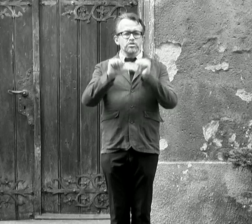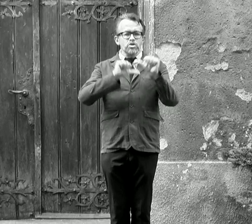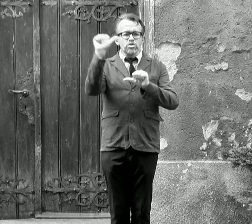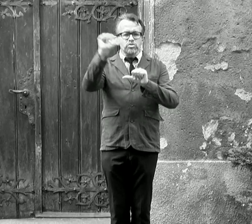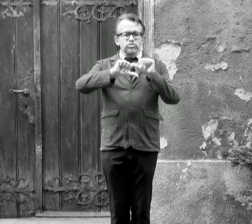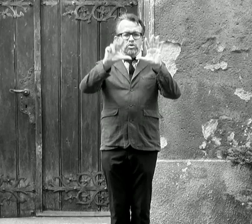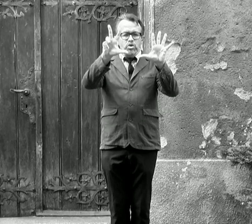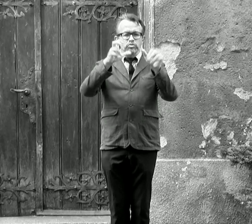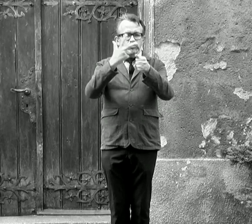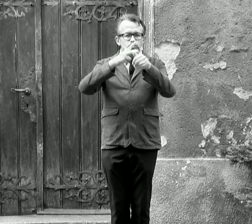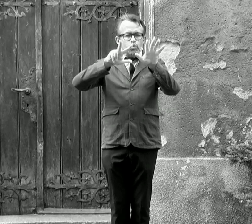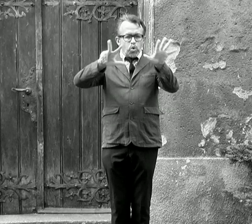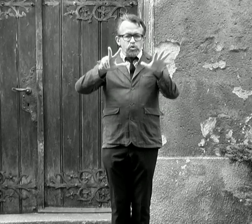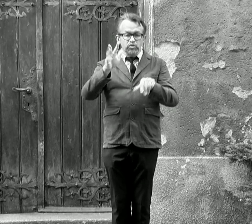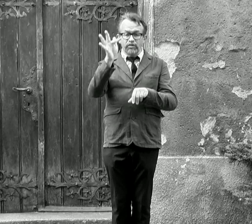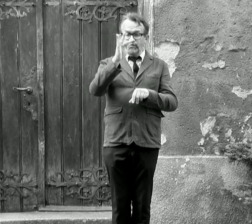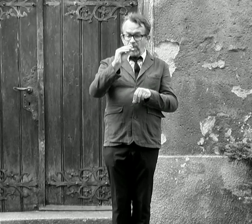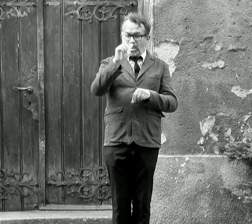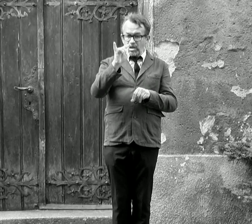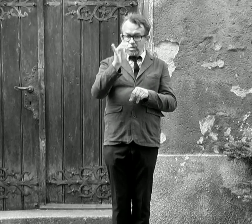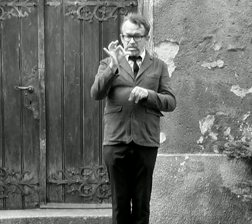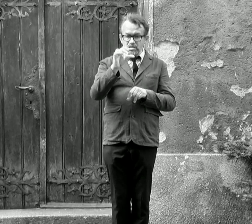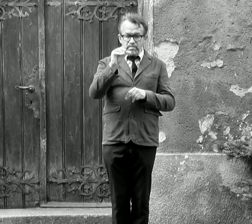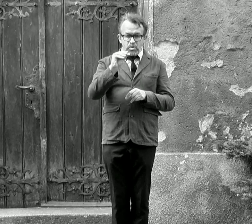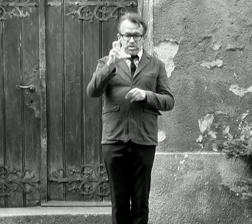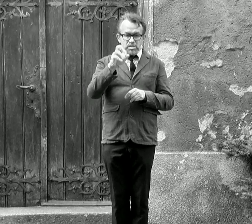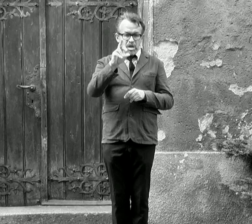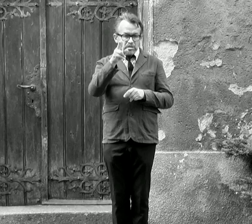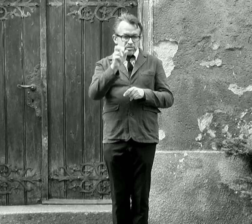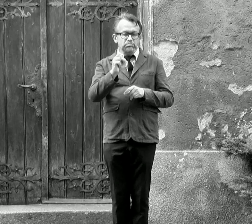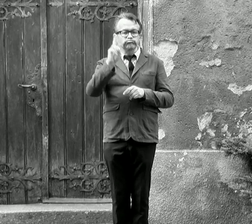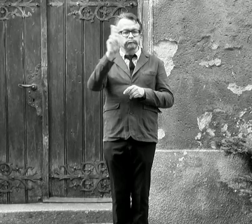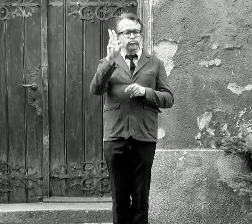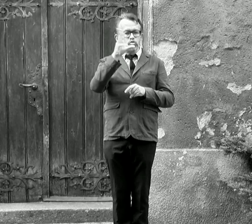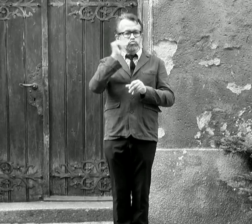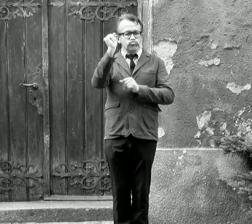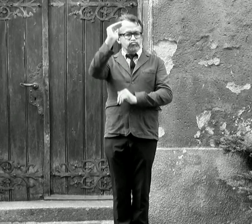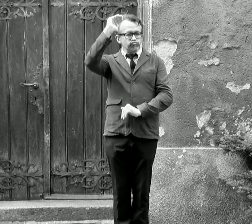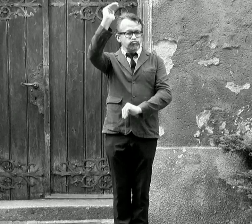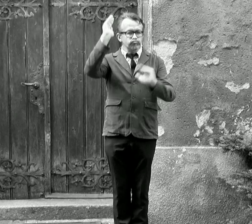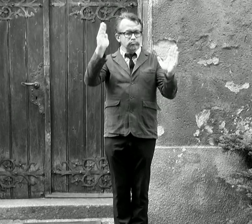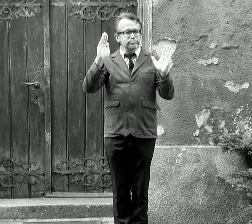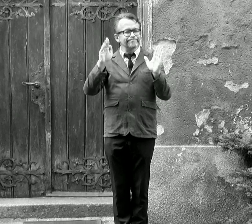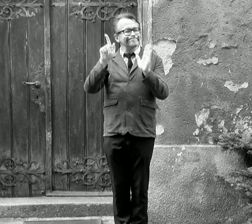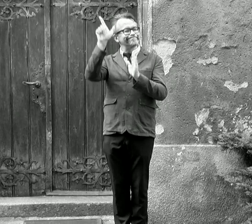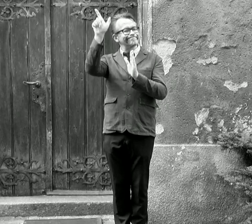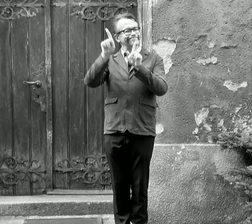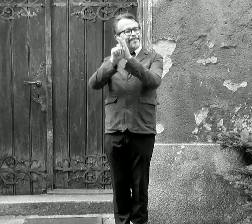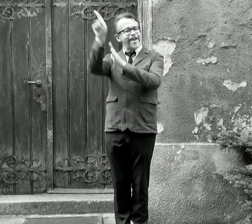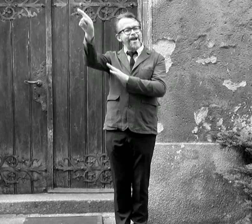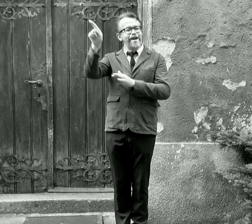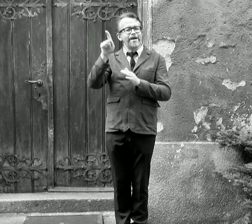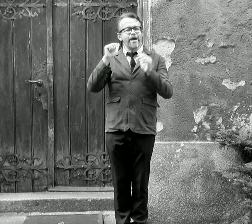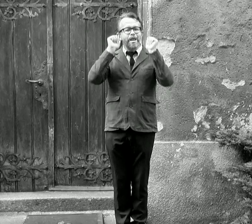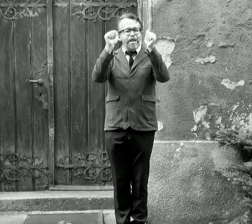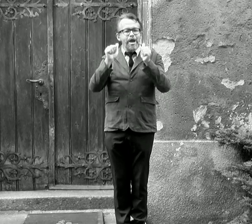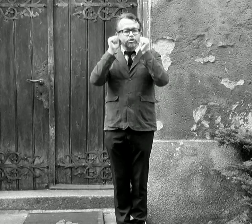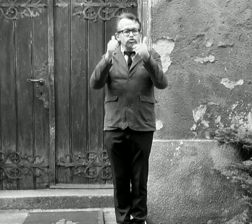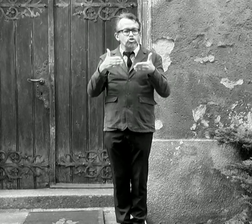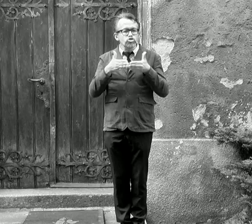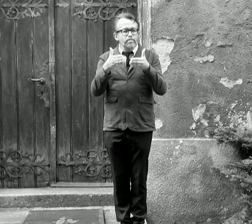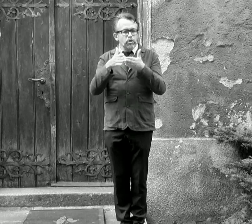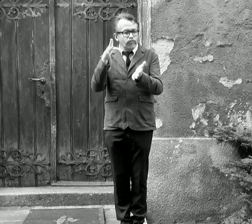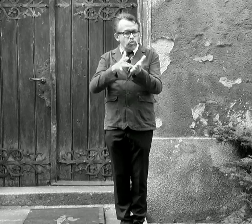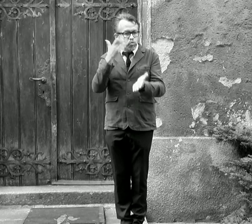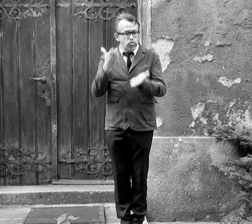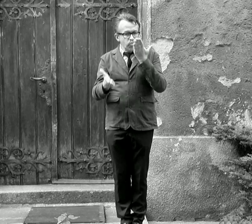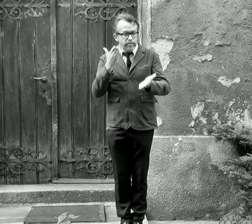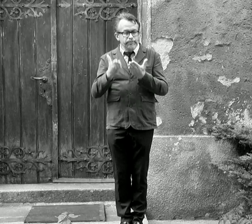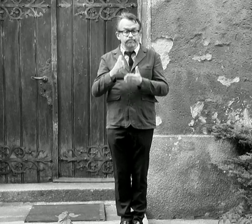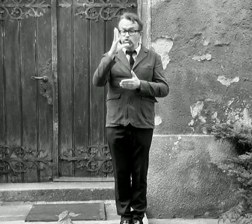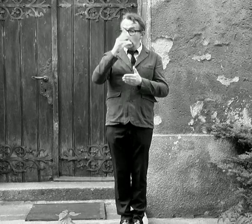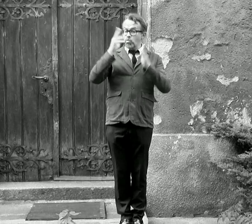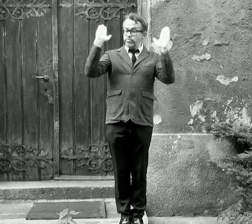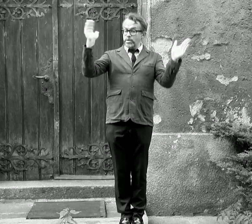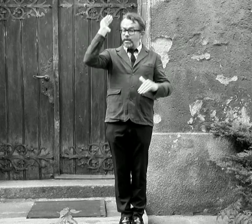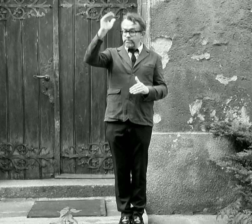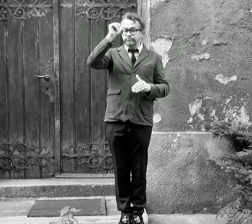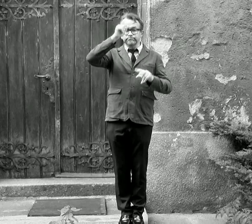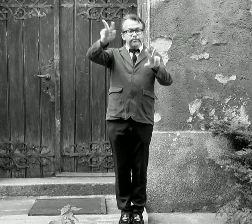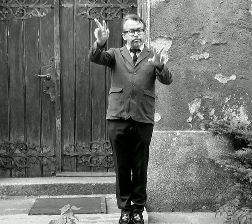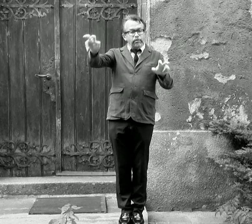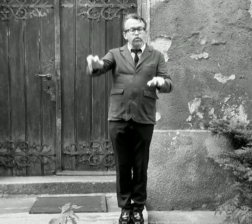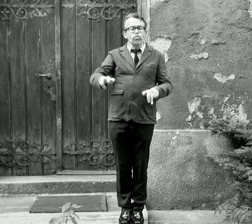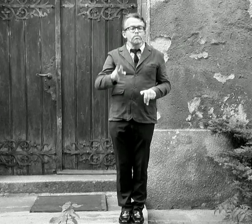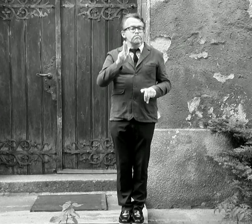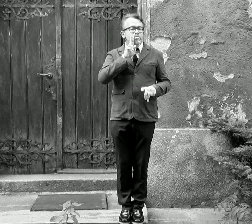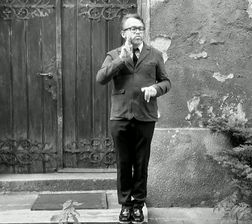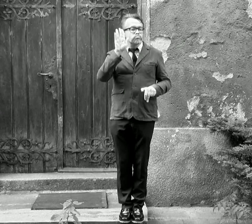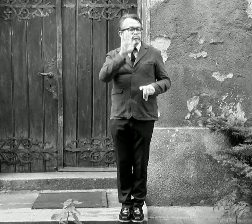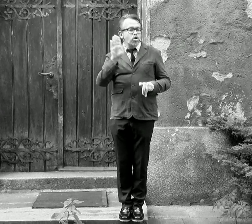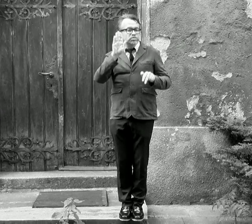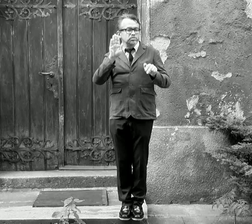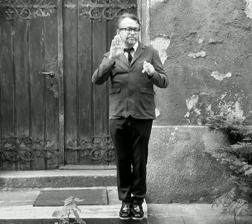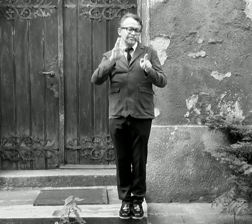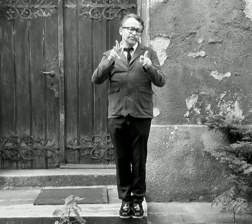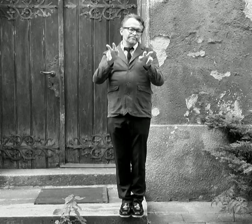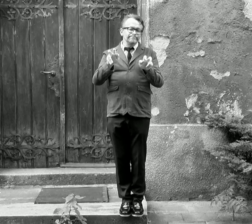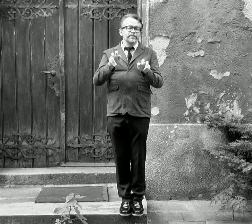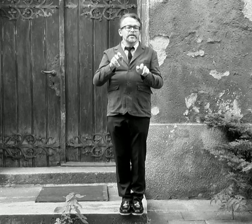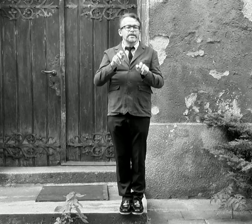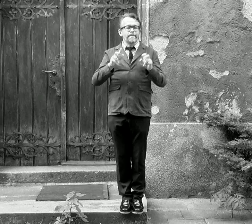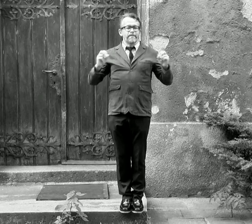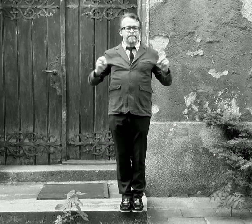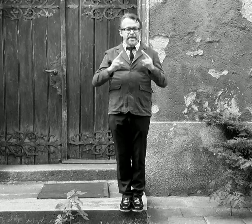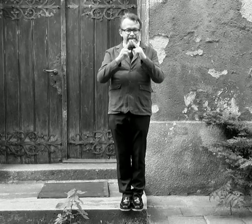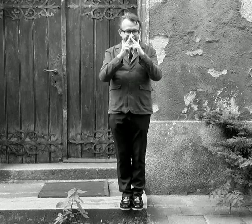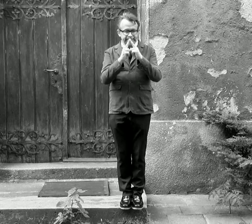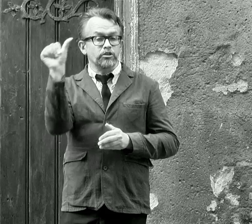In the altar at the Monastery of Dominican friars in Lublin is found image of the called Mother of God Paris by Feliks Pęczarski from 1838.